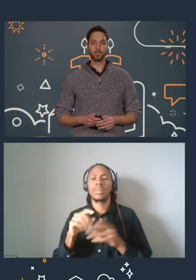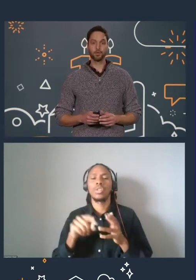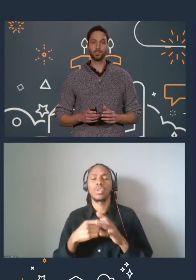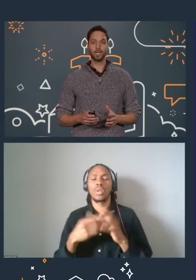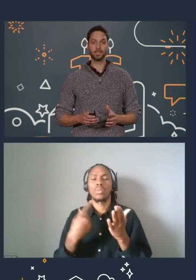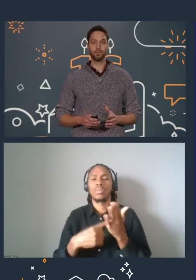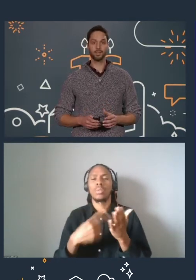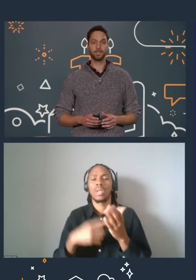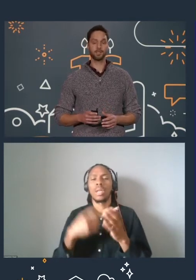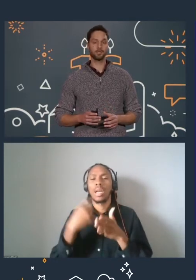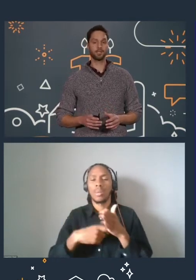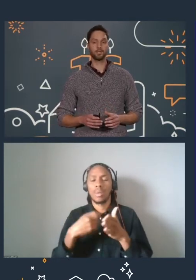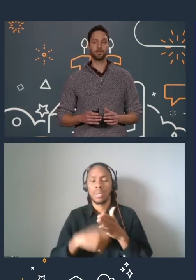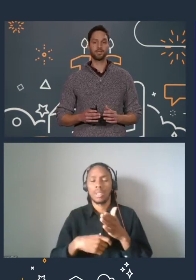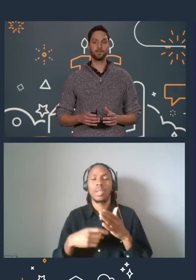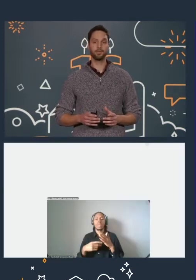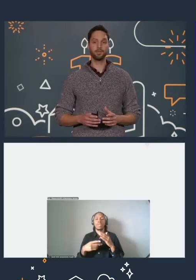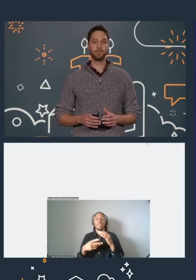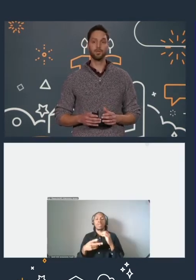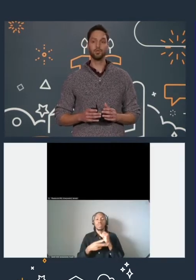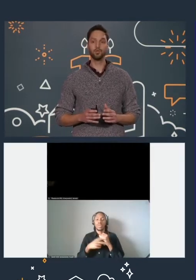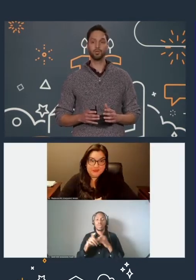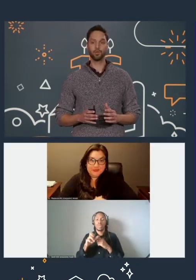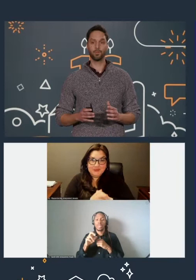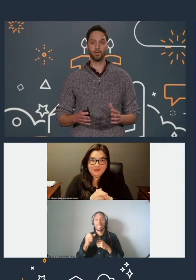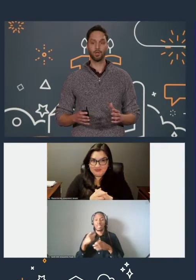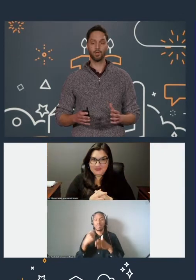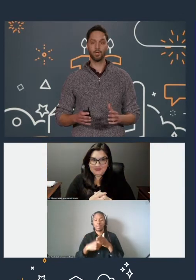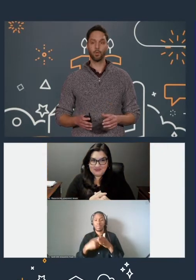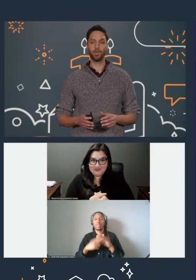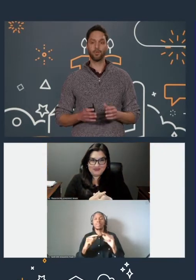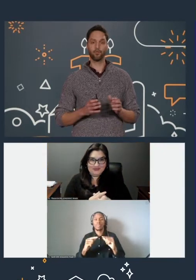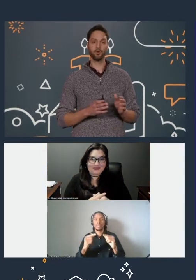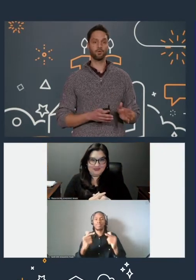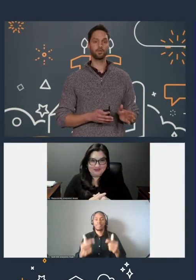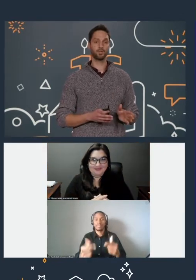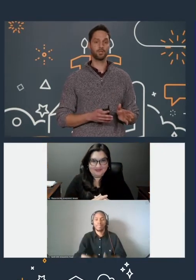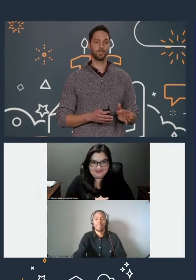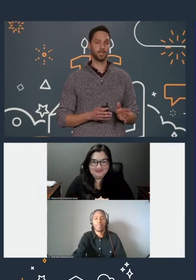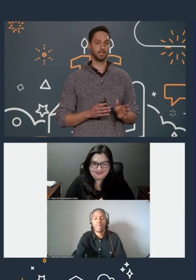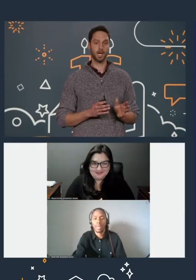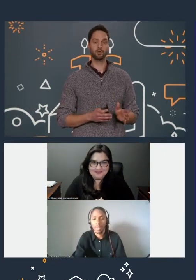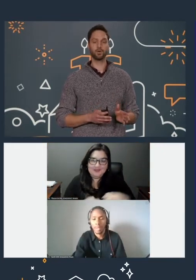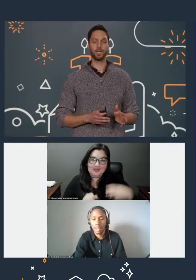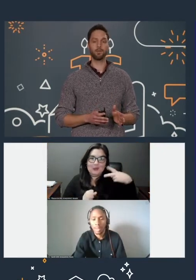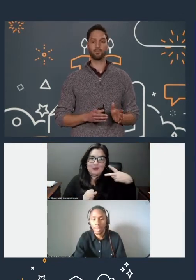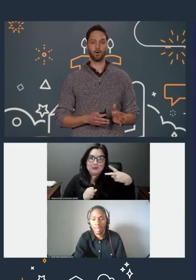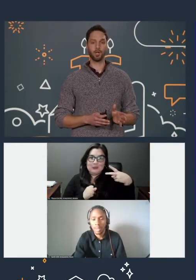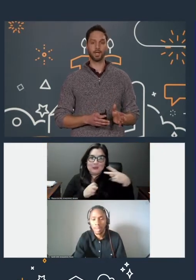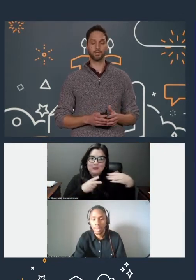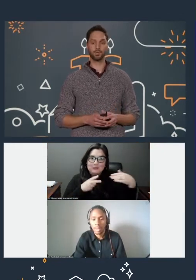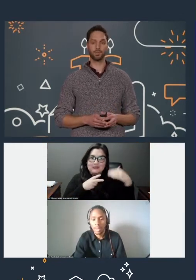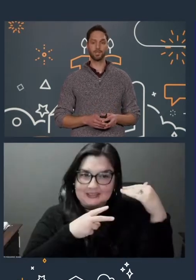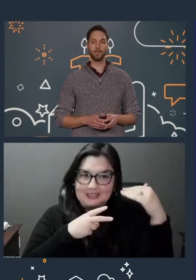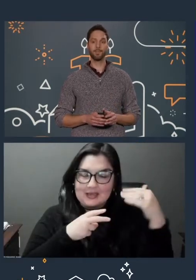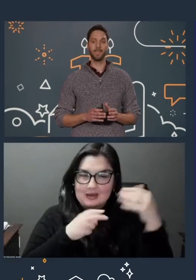Storage Lens pricing consists of a simple two tier model, with a free version that is auto-enabled for all customers